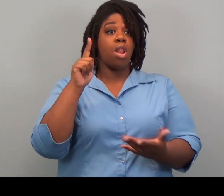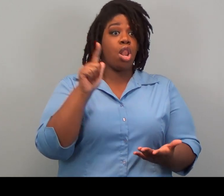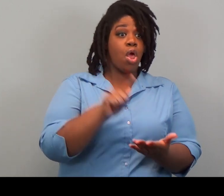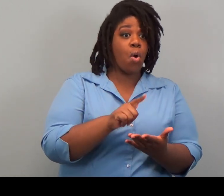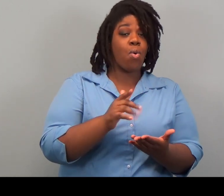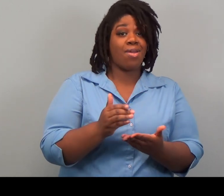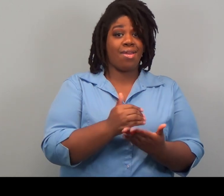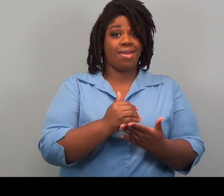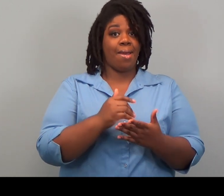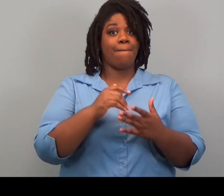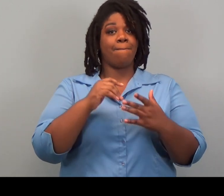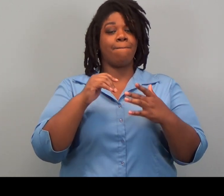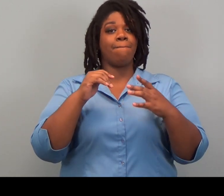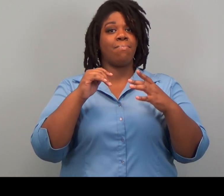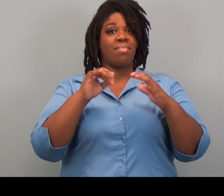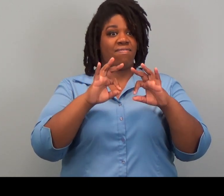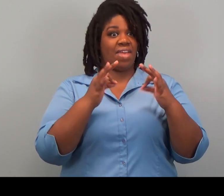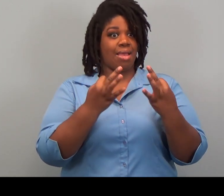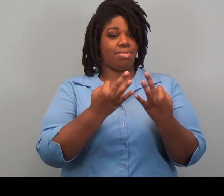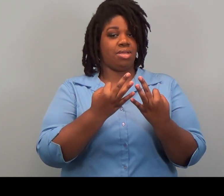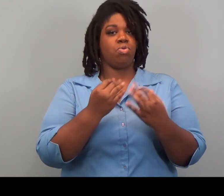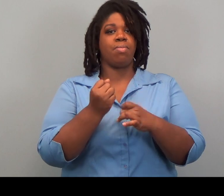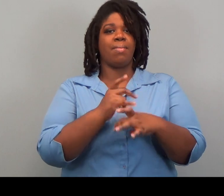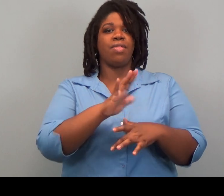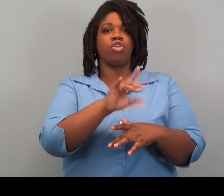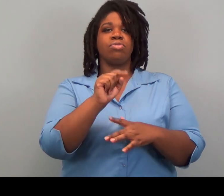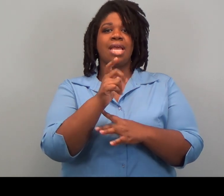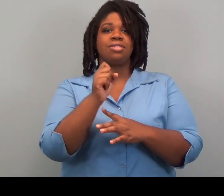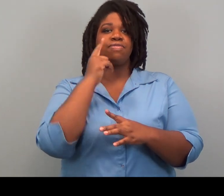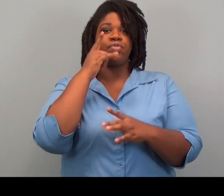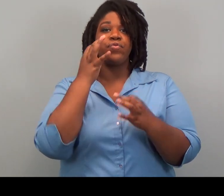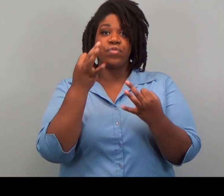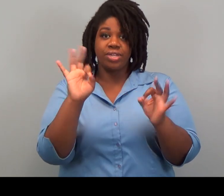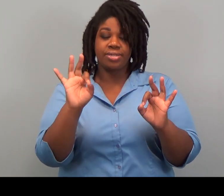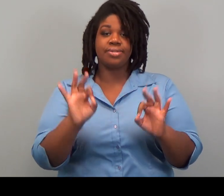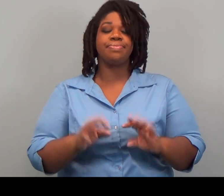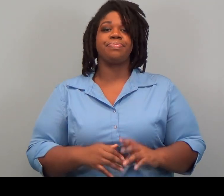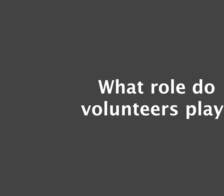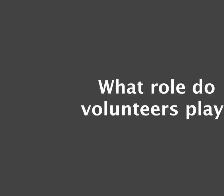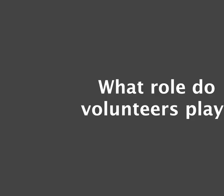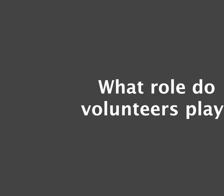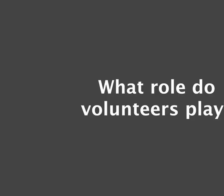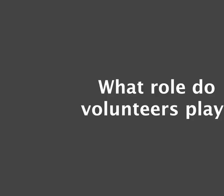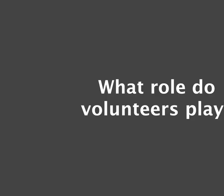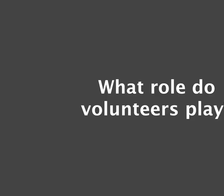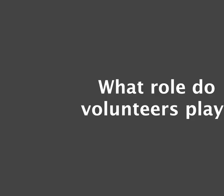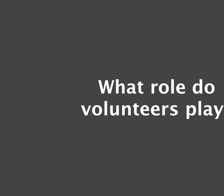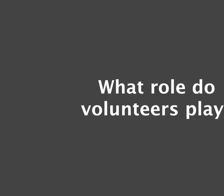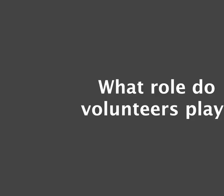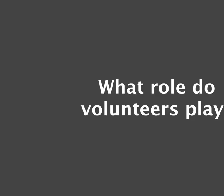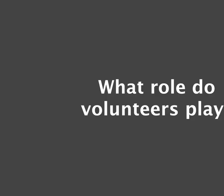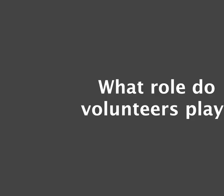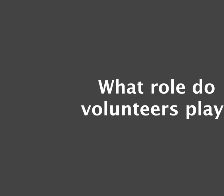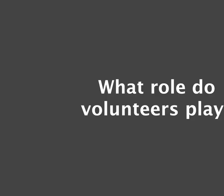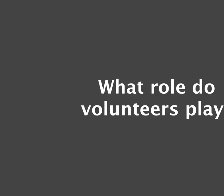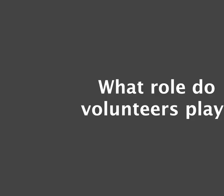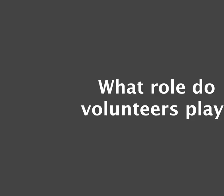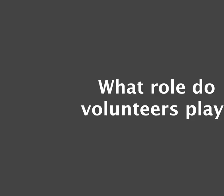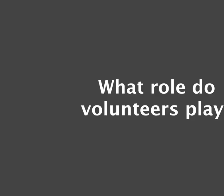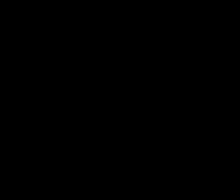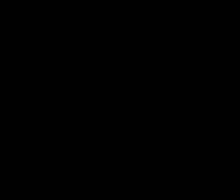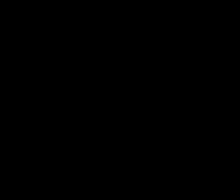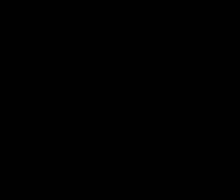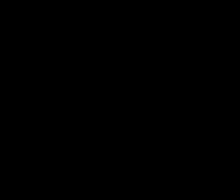for low and middle income families for free.